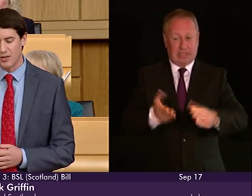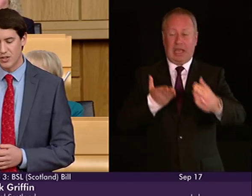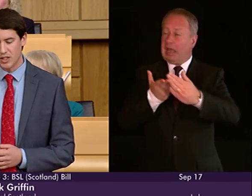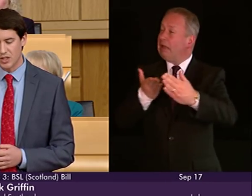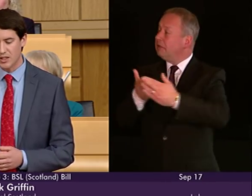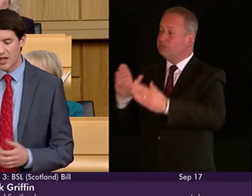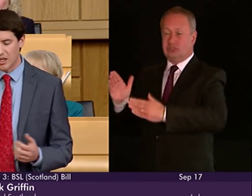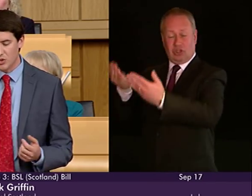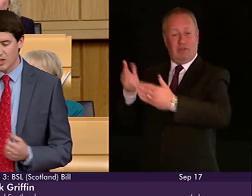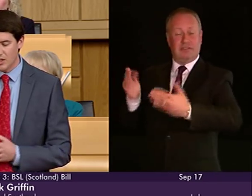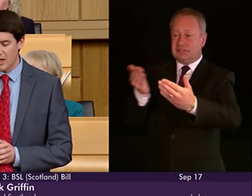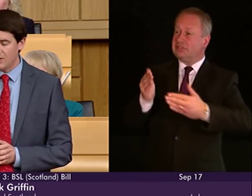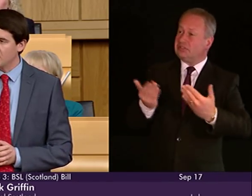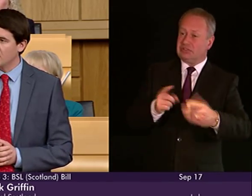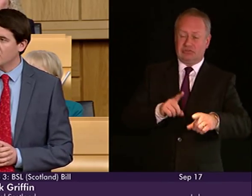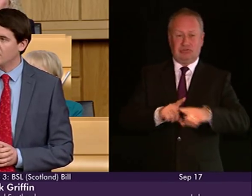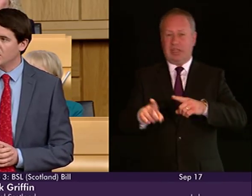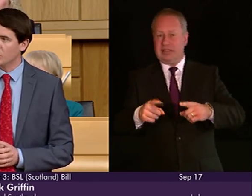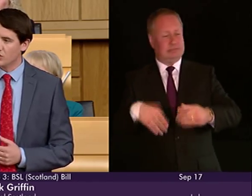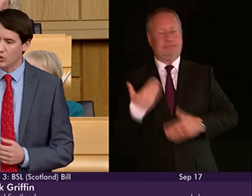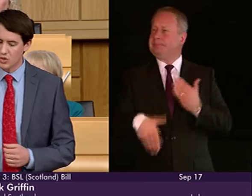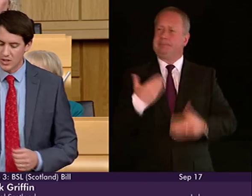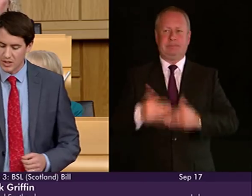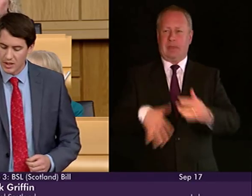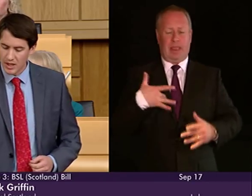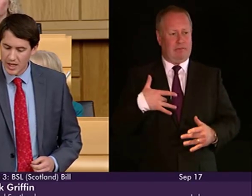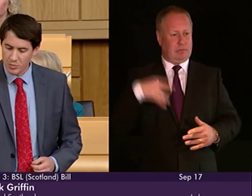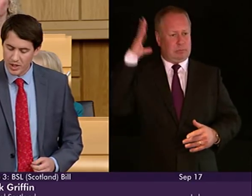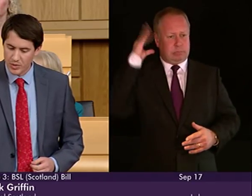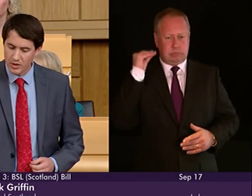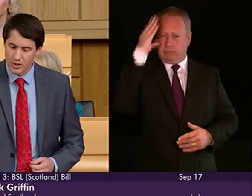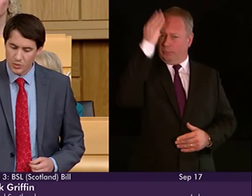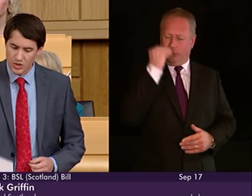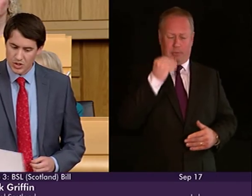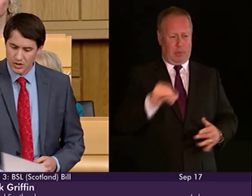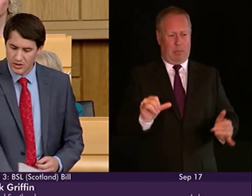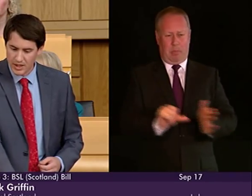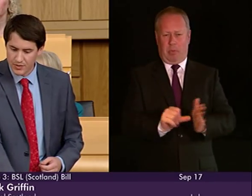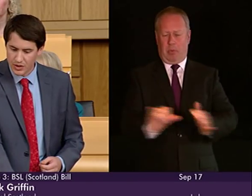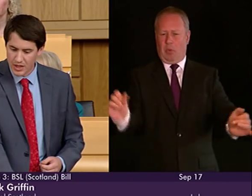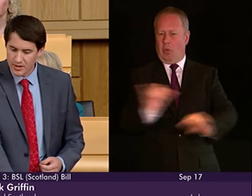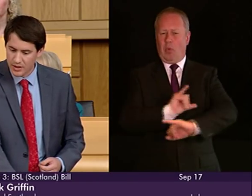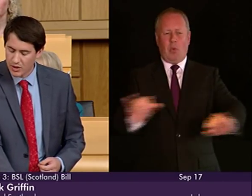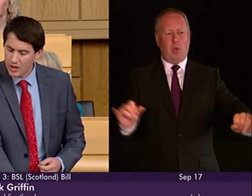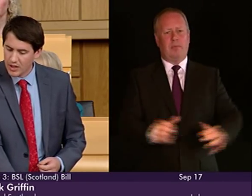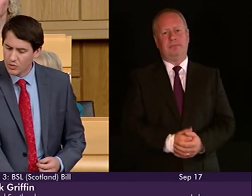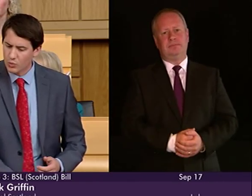services and carry out everyday activities that we take for granted with a dual sensory